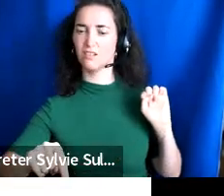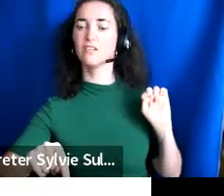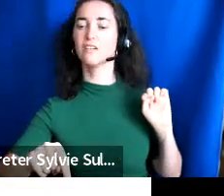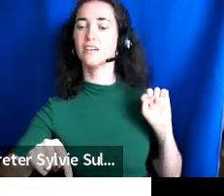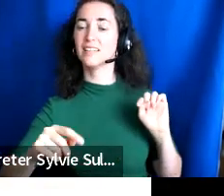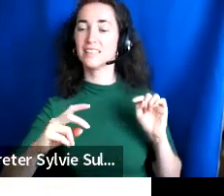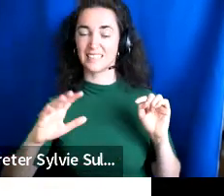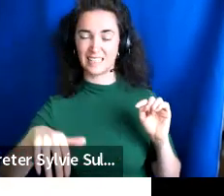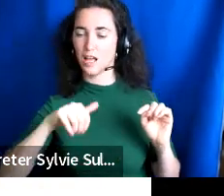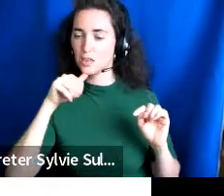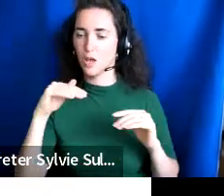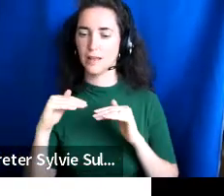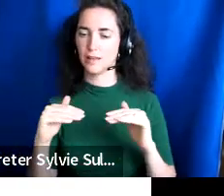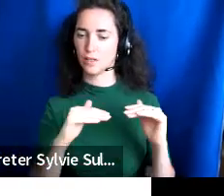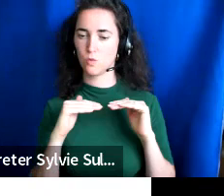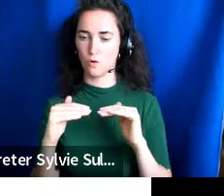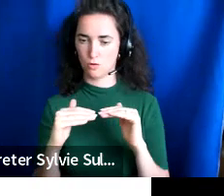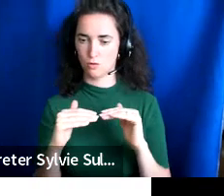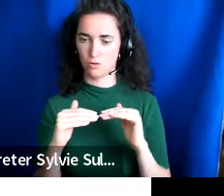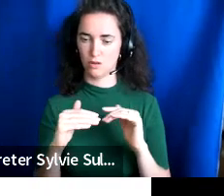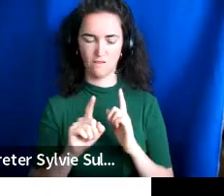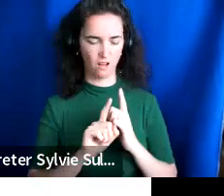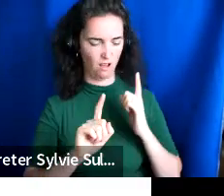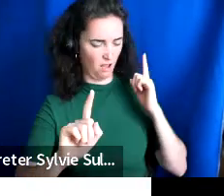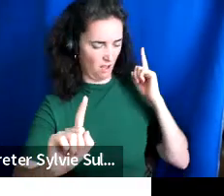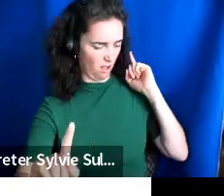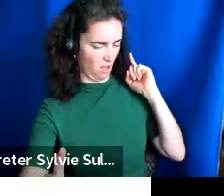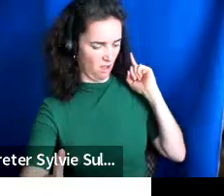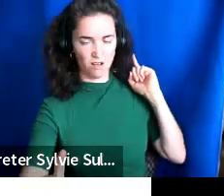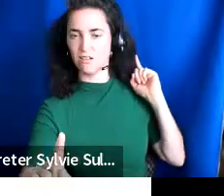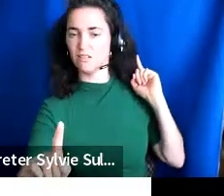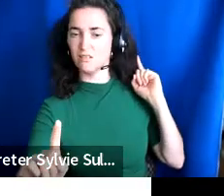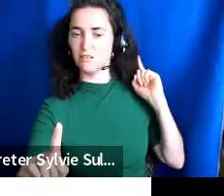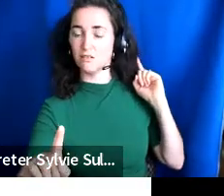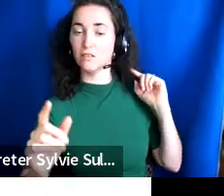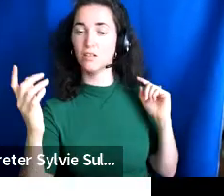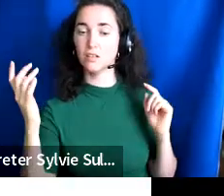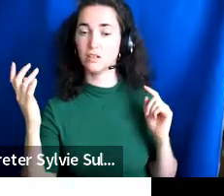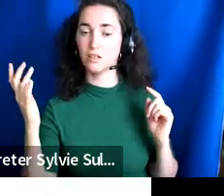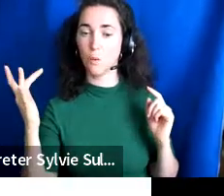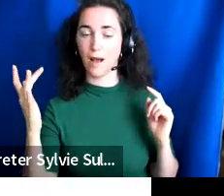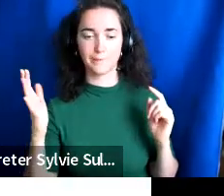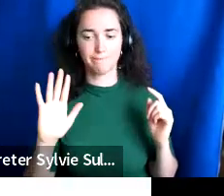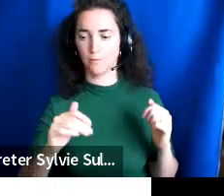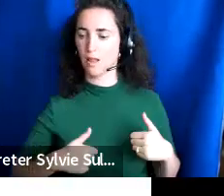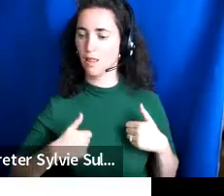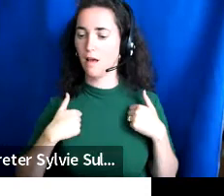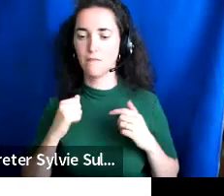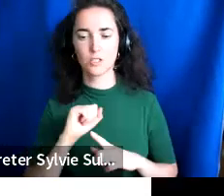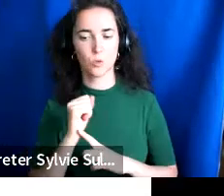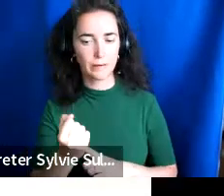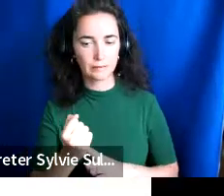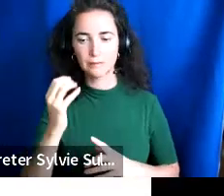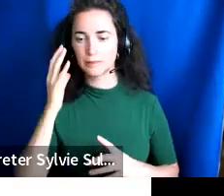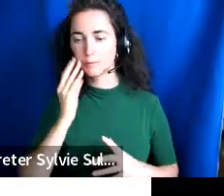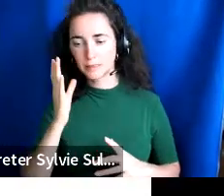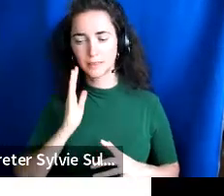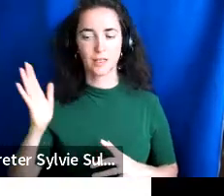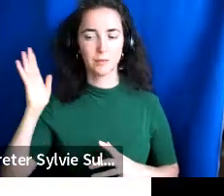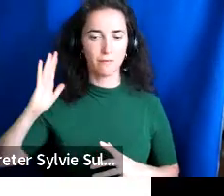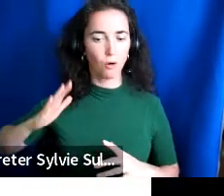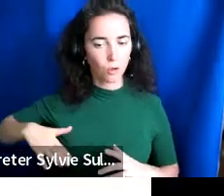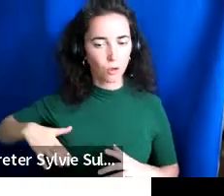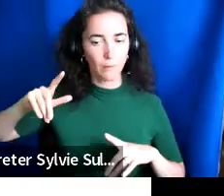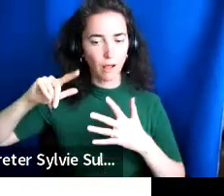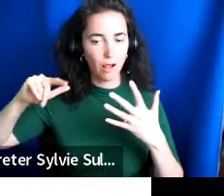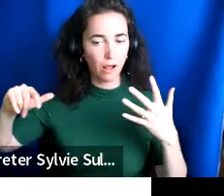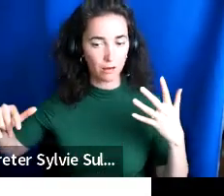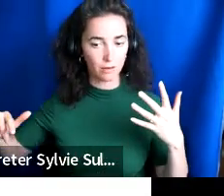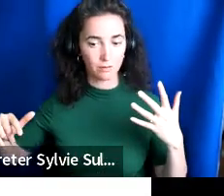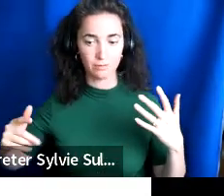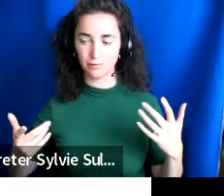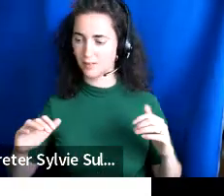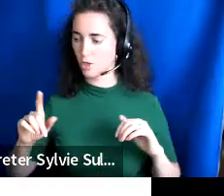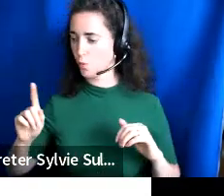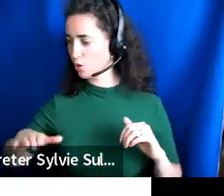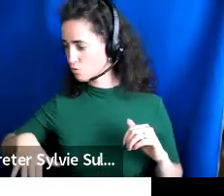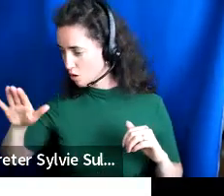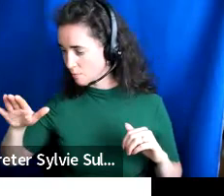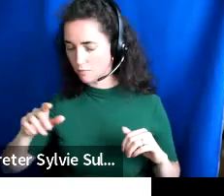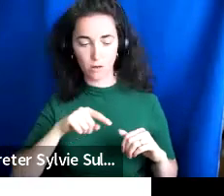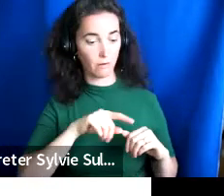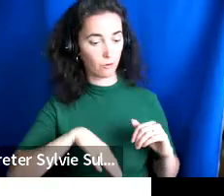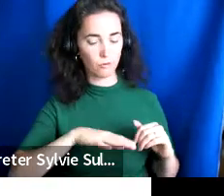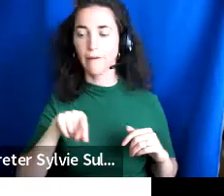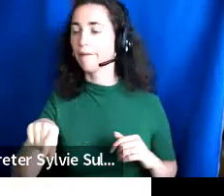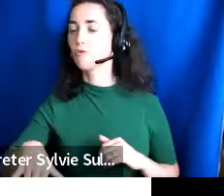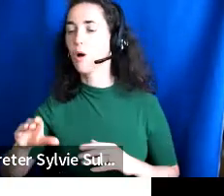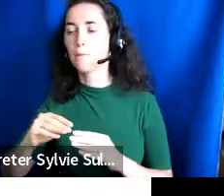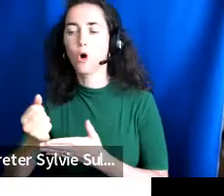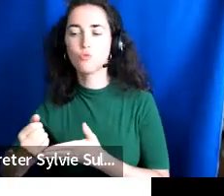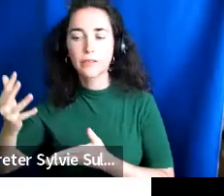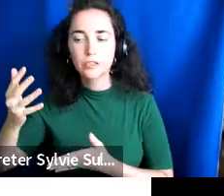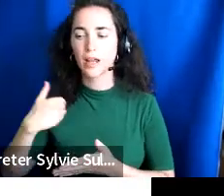That gap that we have created by cause of the kind of life circumstances that other people and experience and this other person grew up in a more affluent, resourceful environment.